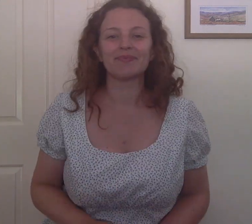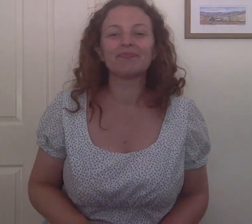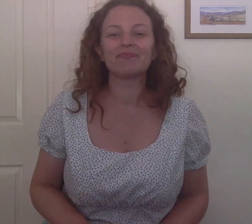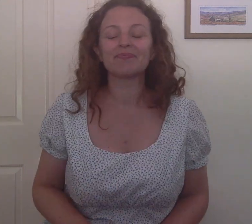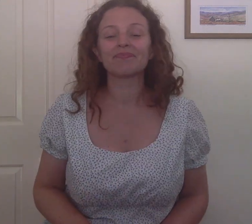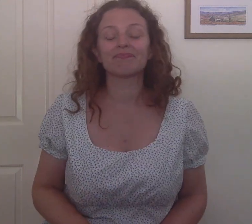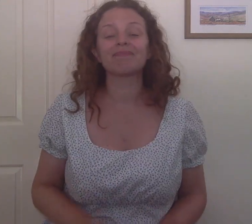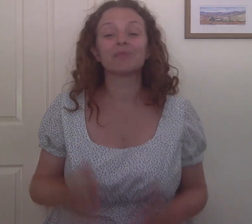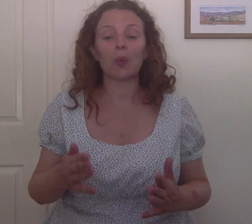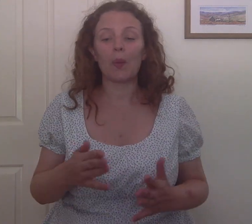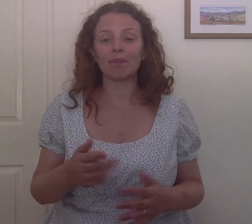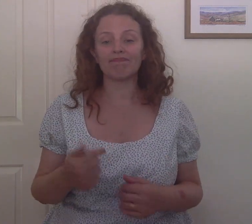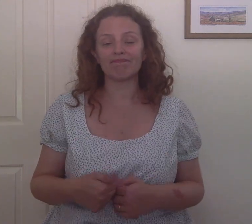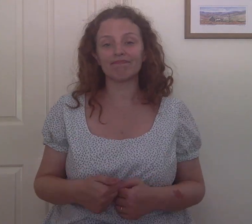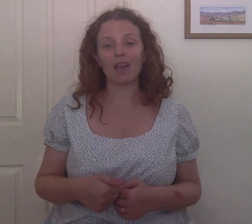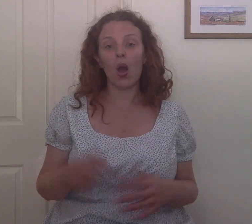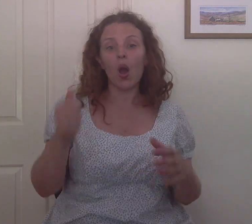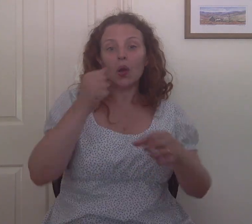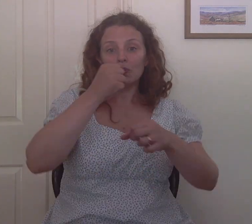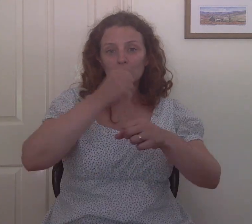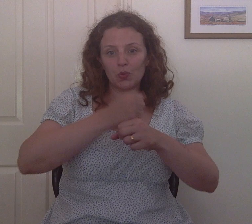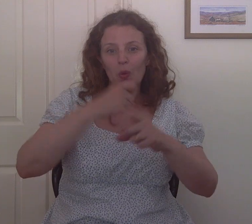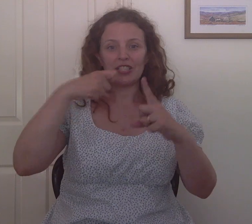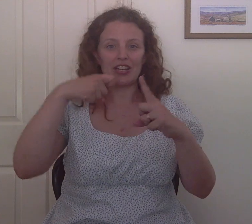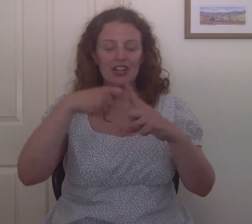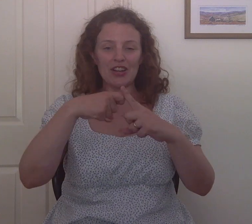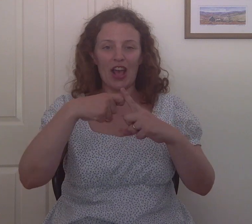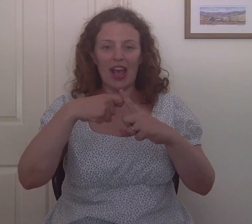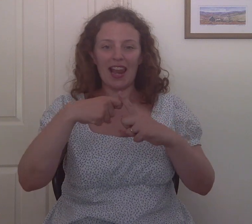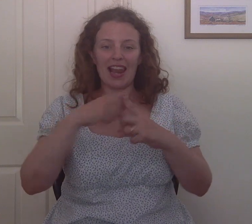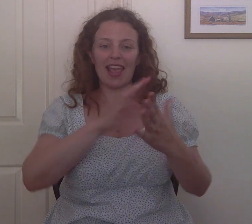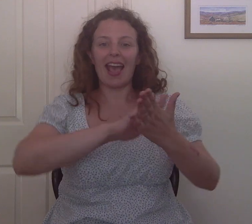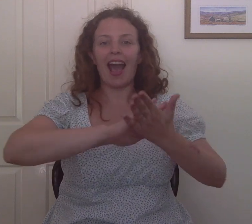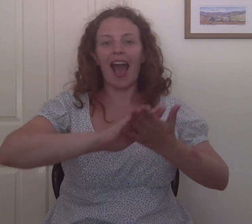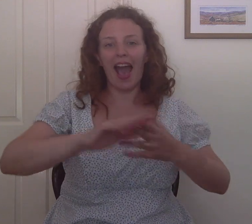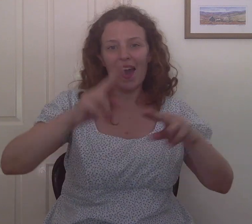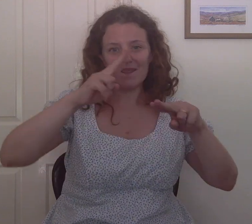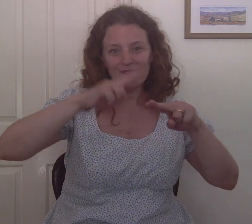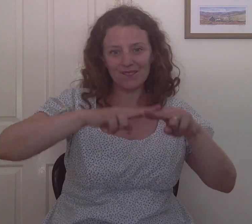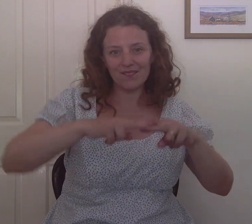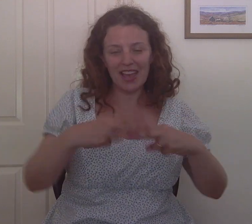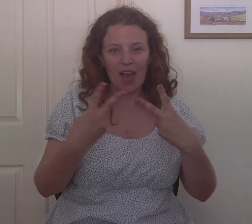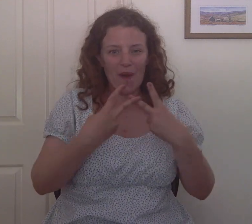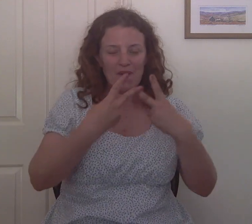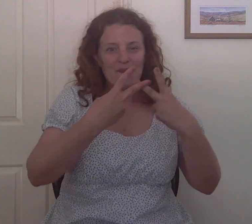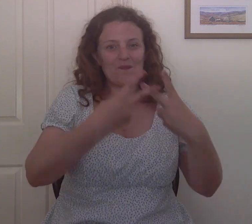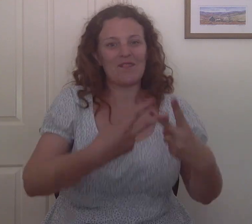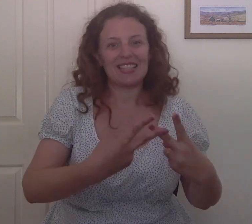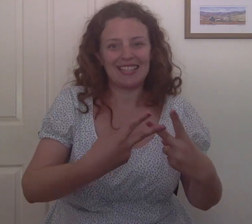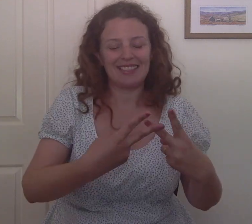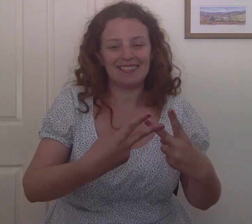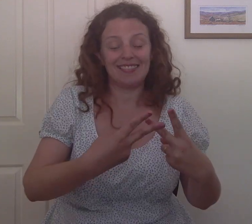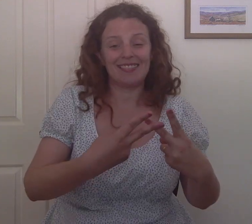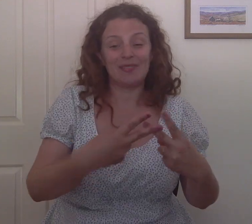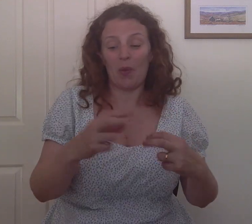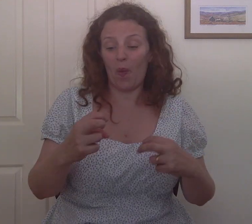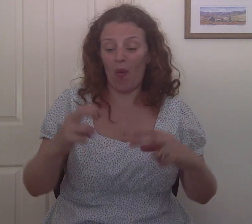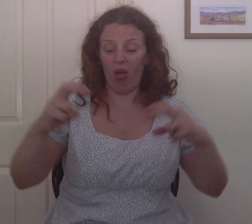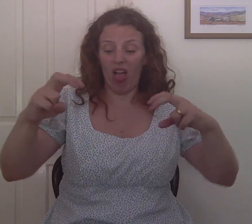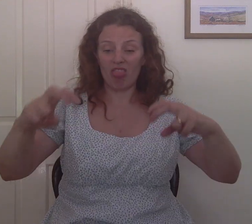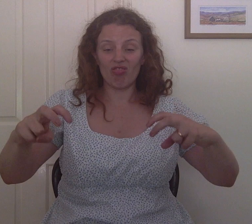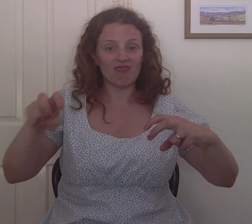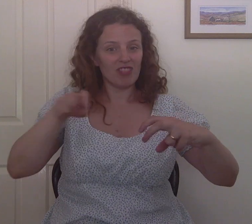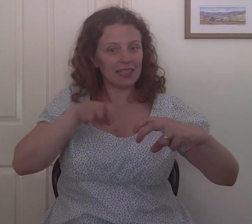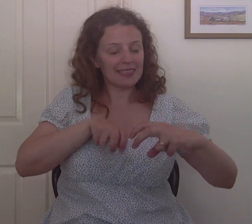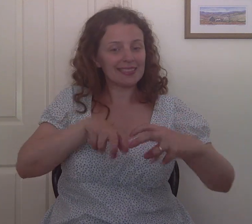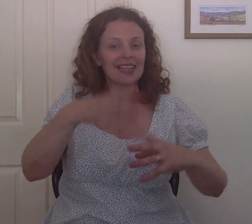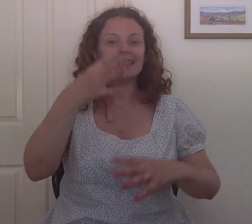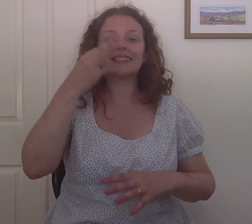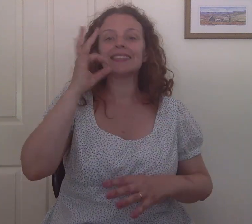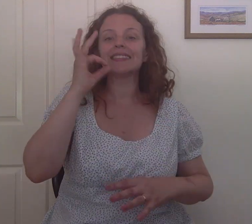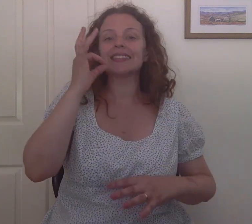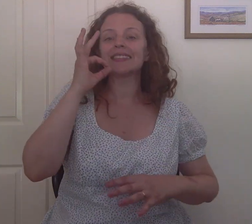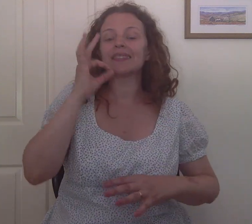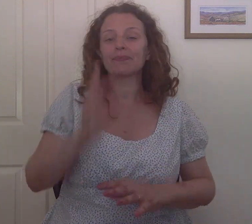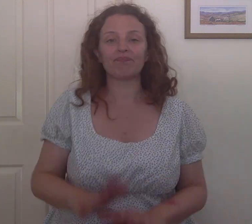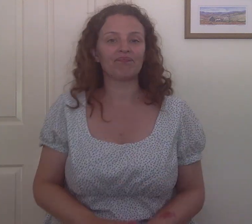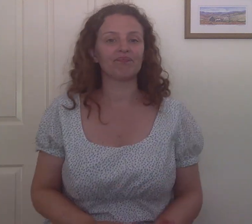George Knightley was sitting down drinking tea with Emma and her father.